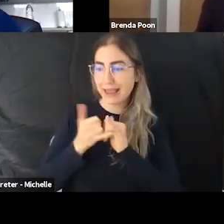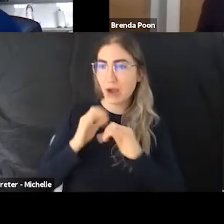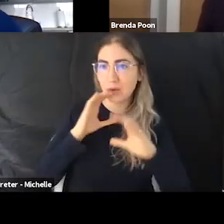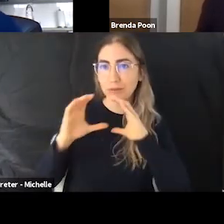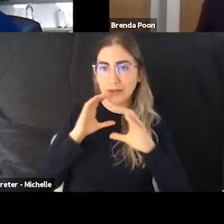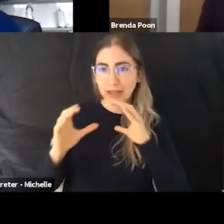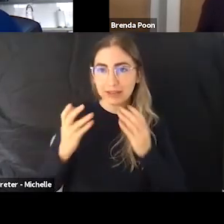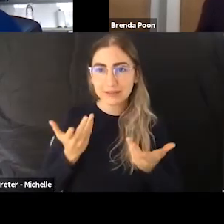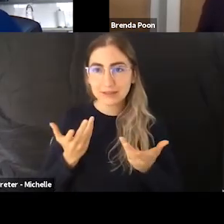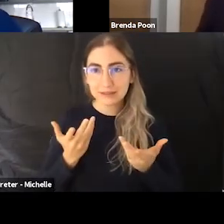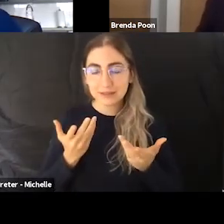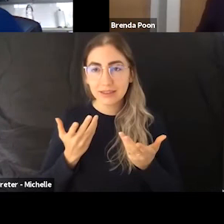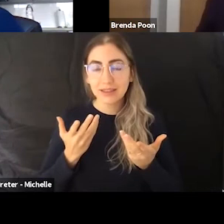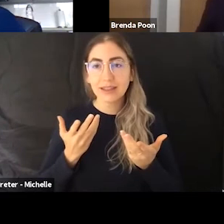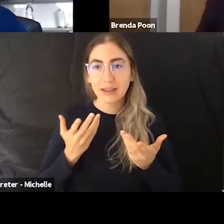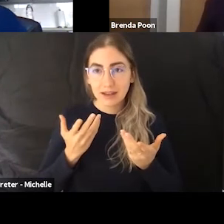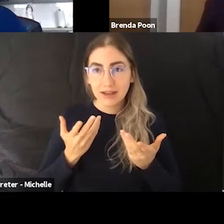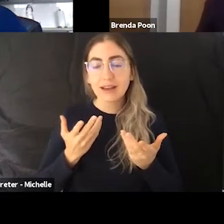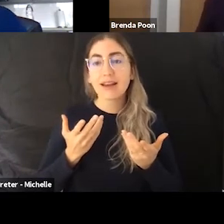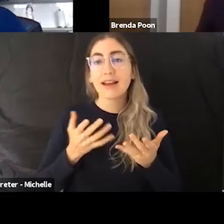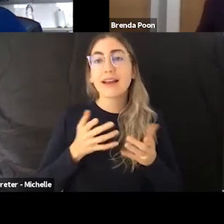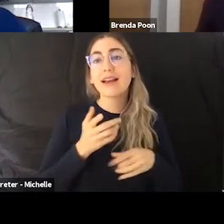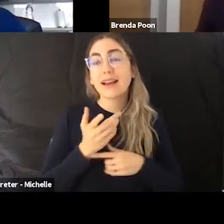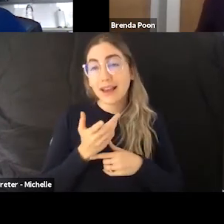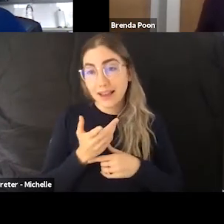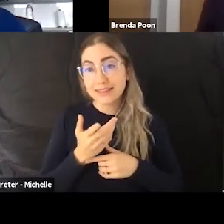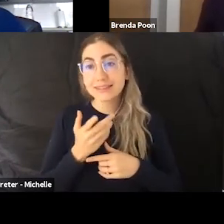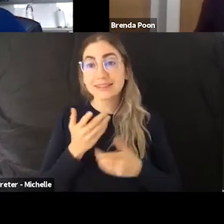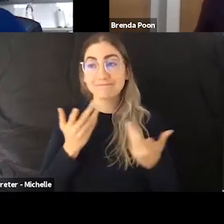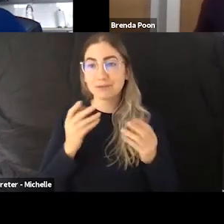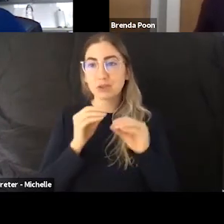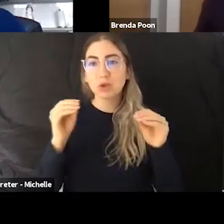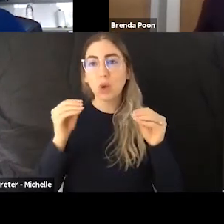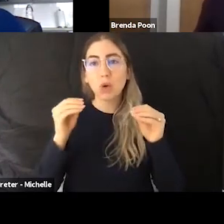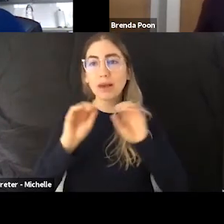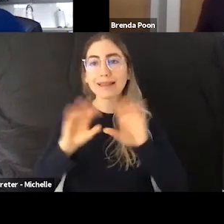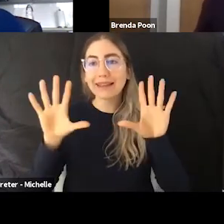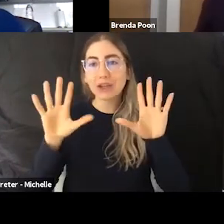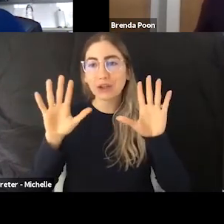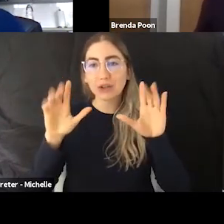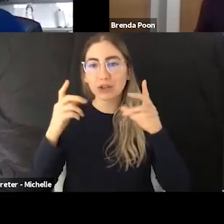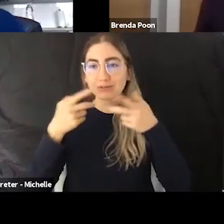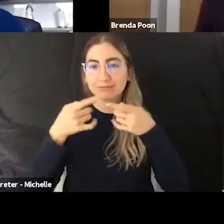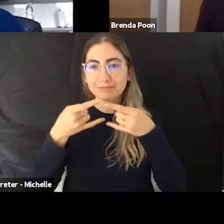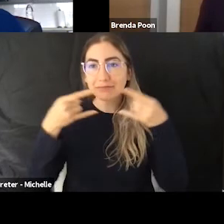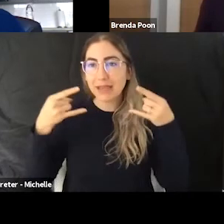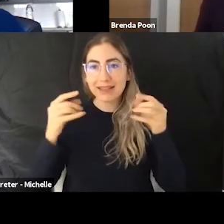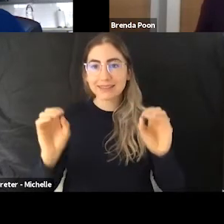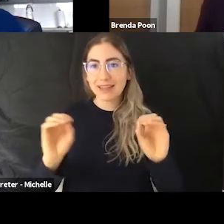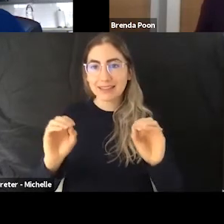A THIRD MAJOR THEME IN TERMS OF DIFFICULTY, SO REALLY THOSE STRESSES ASSOCIATED